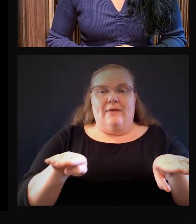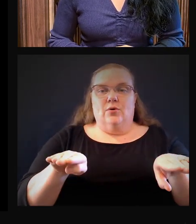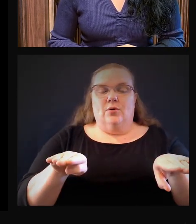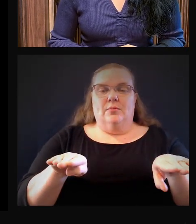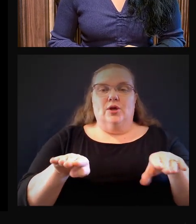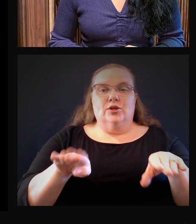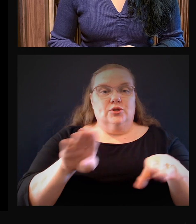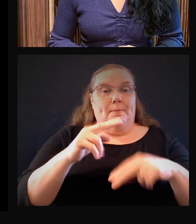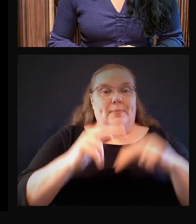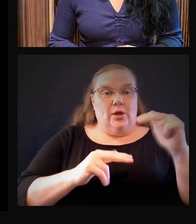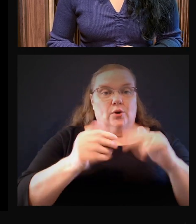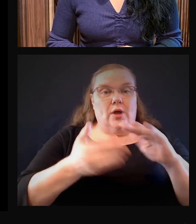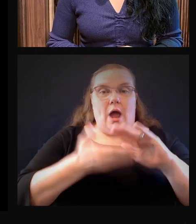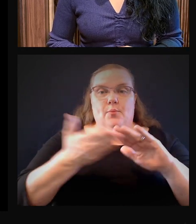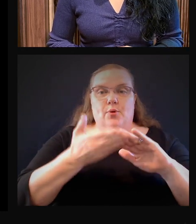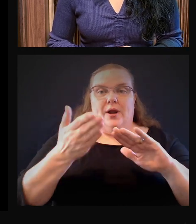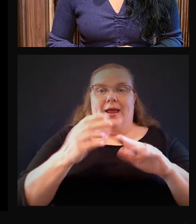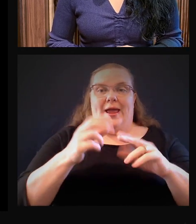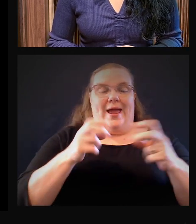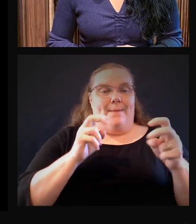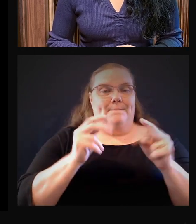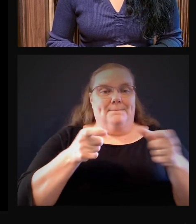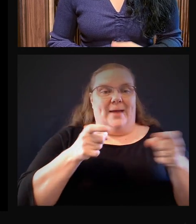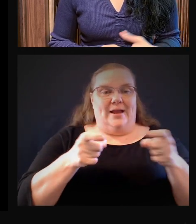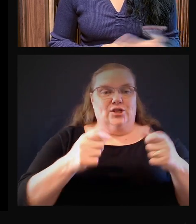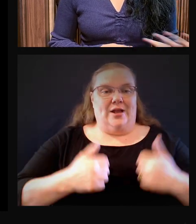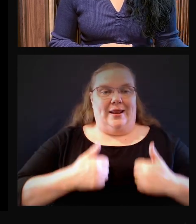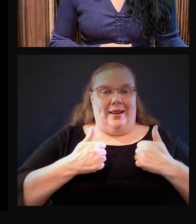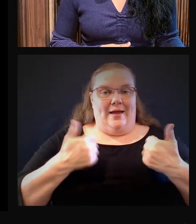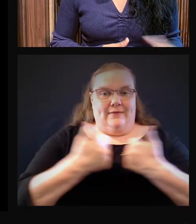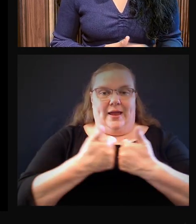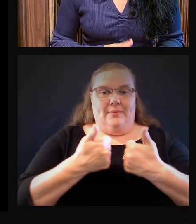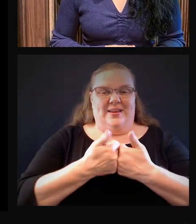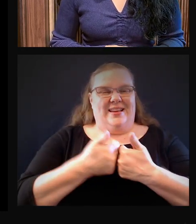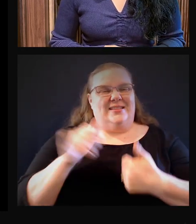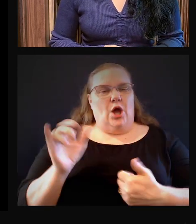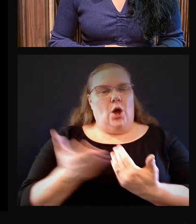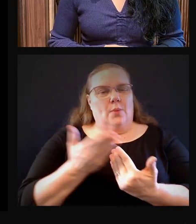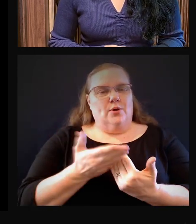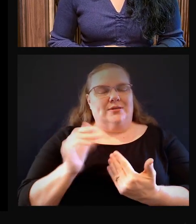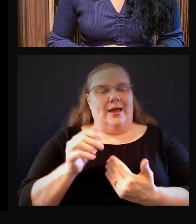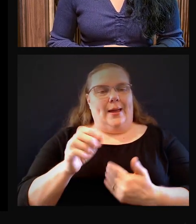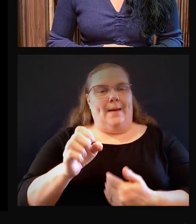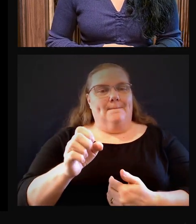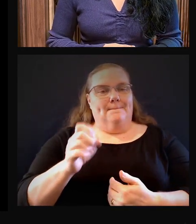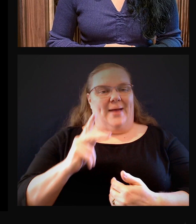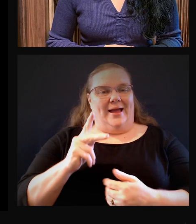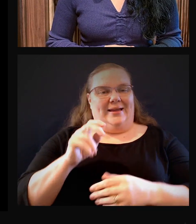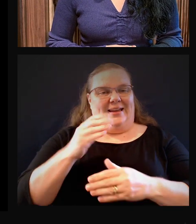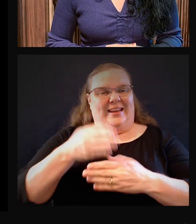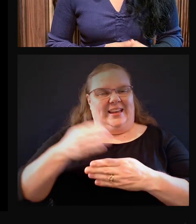You can think of it as a gaming backend as a service. It provides a plethora of online services that power today's largest games.